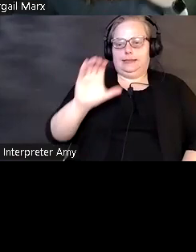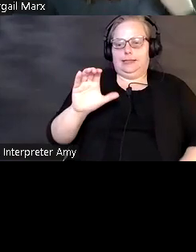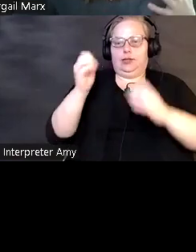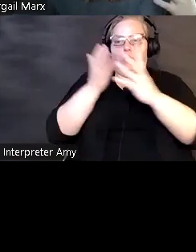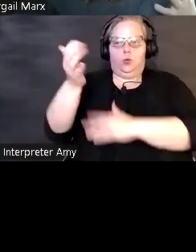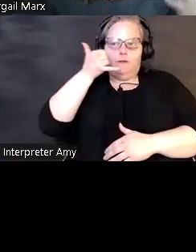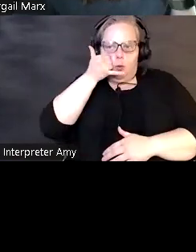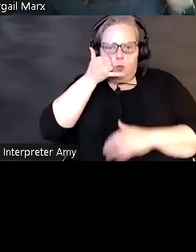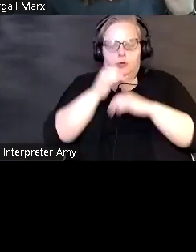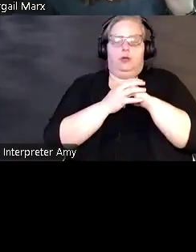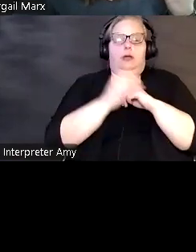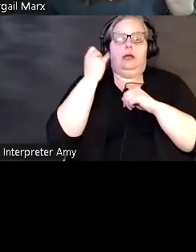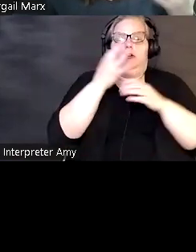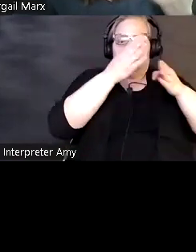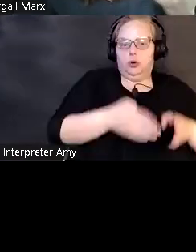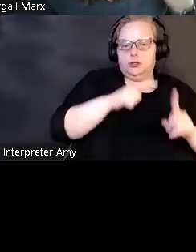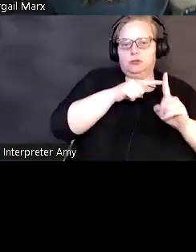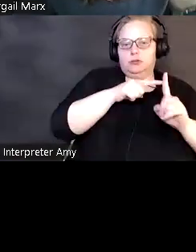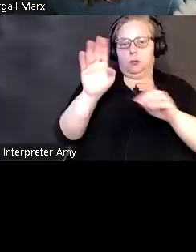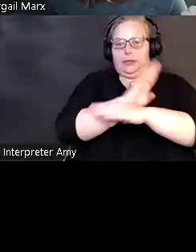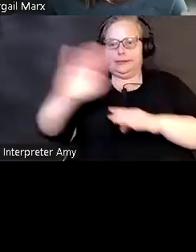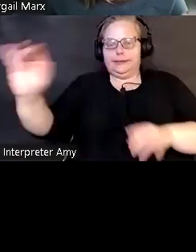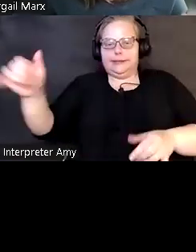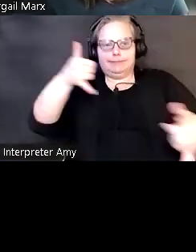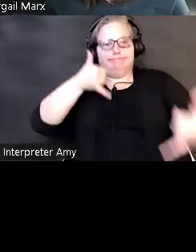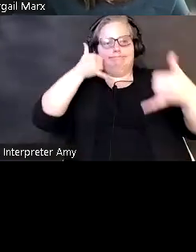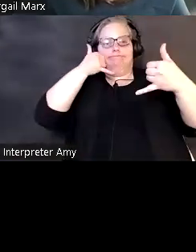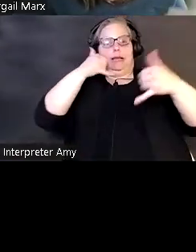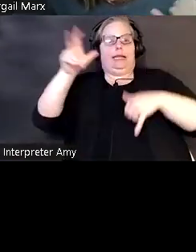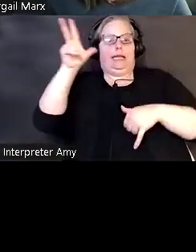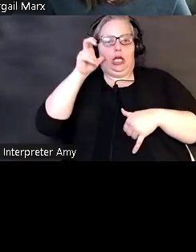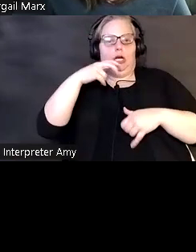or a business picks up the phone and they hear that kind of computerized voice, often